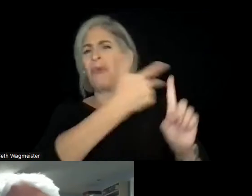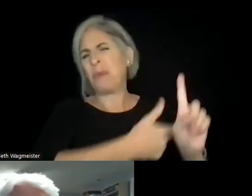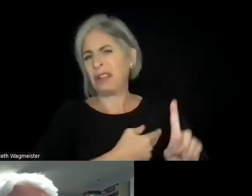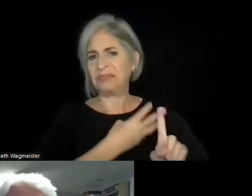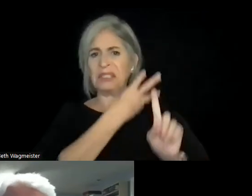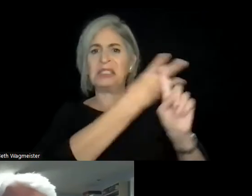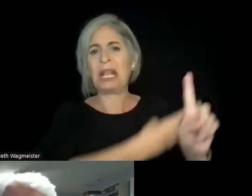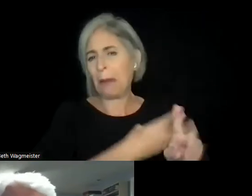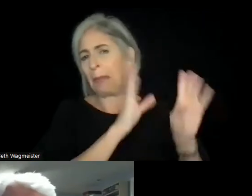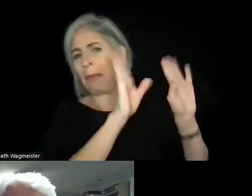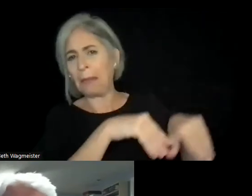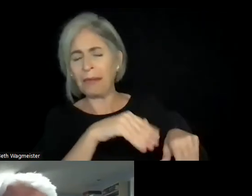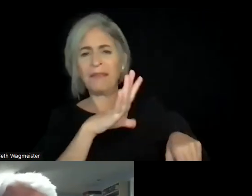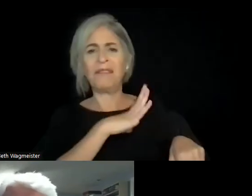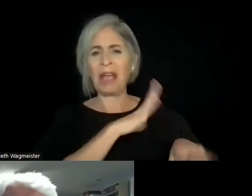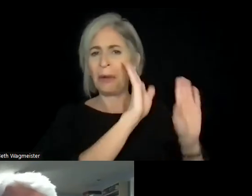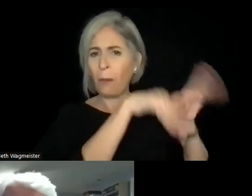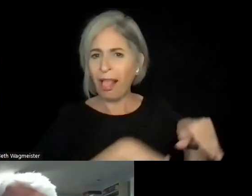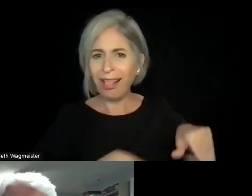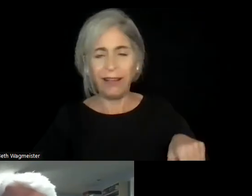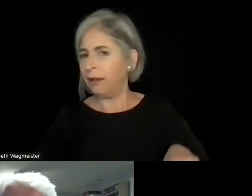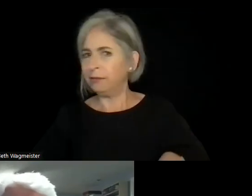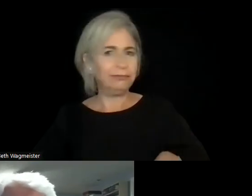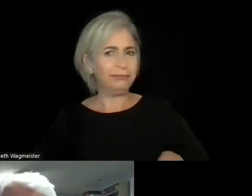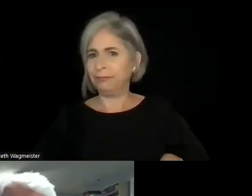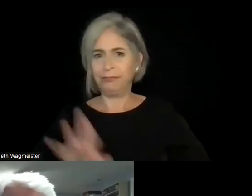one's language, it takes years, although some people will say, oh